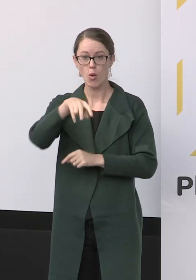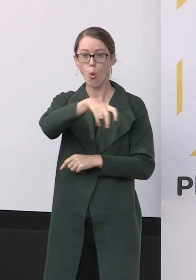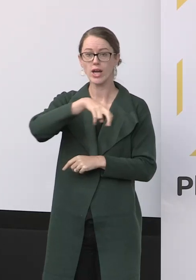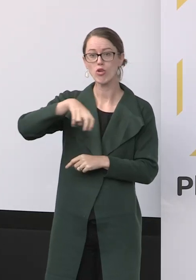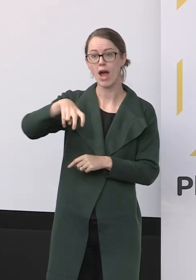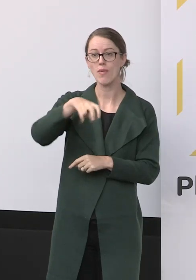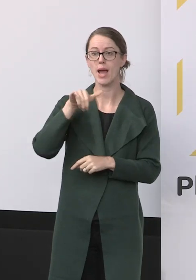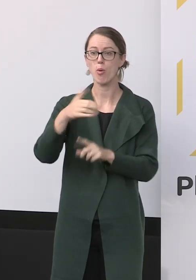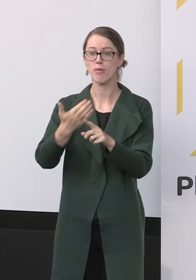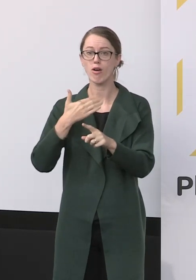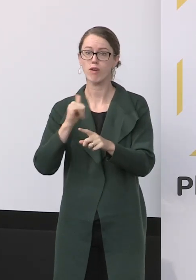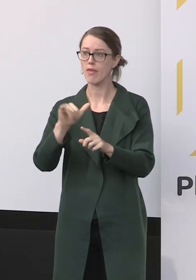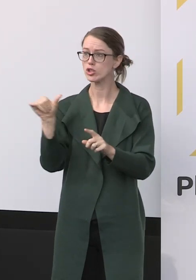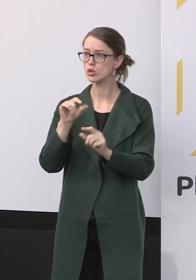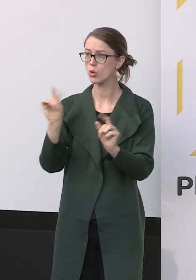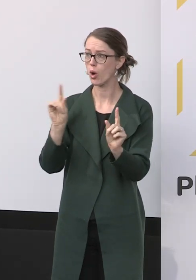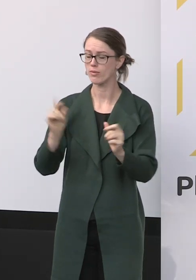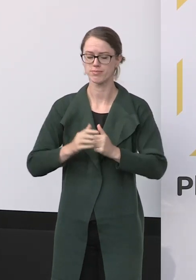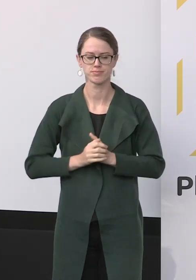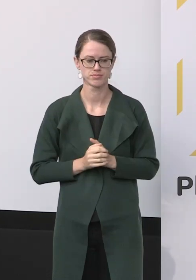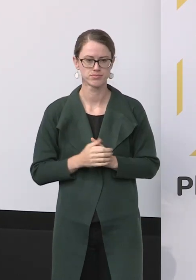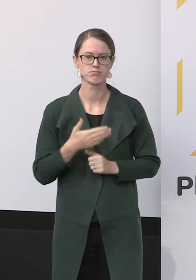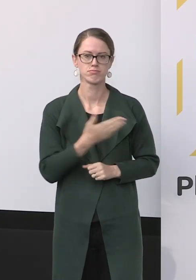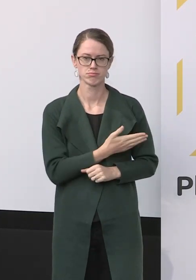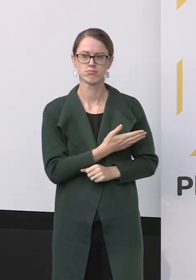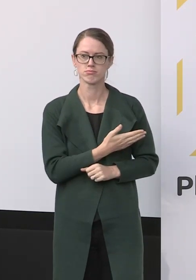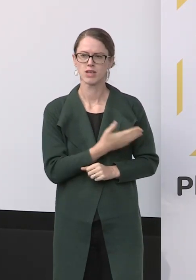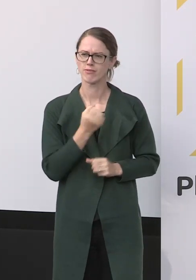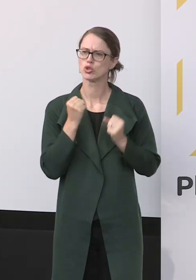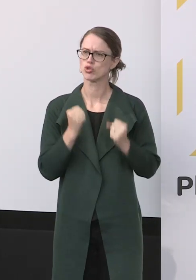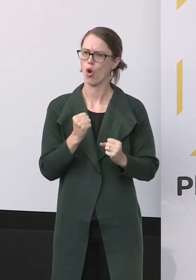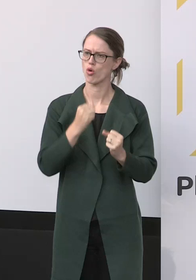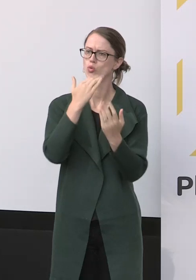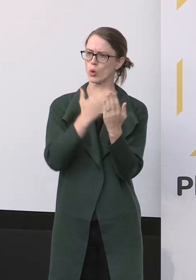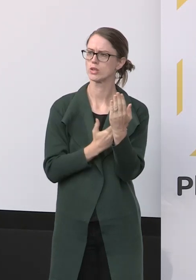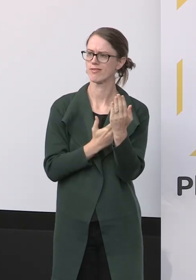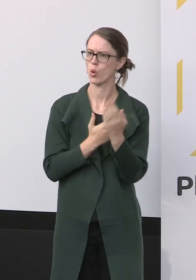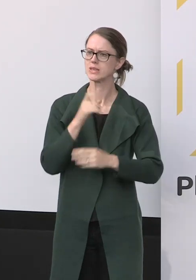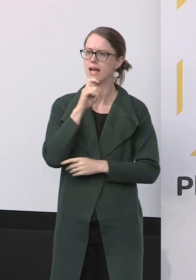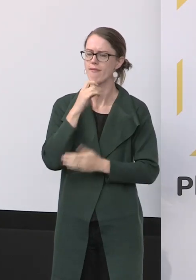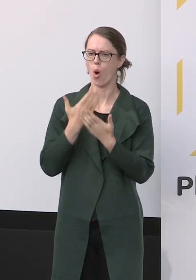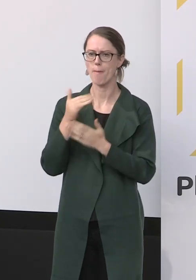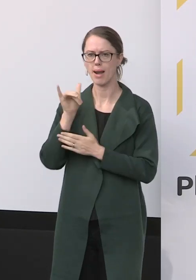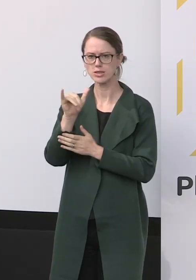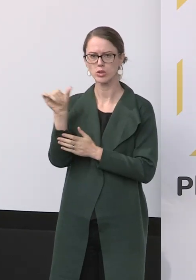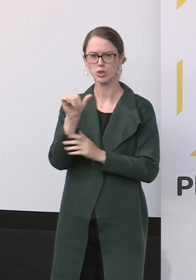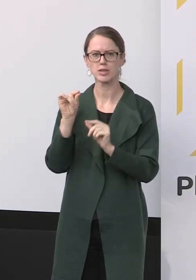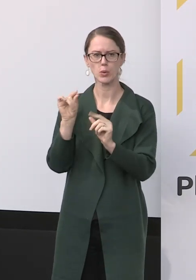Is there something like to see crews do more of when they're, say, walking around LAX before a plane?